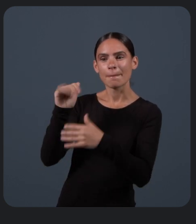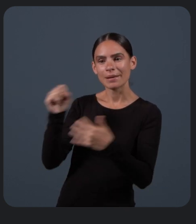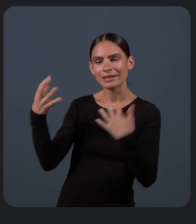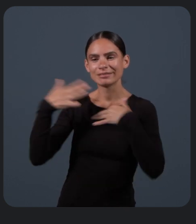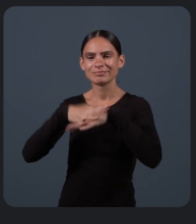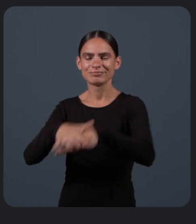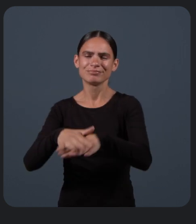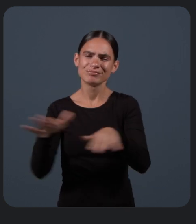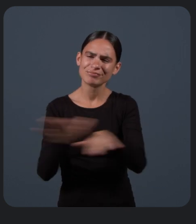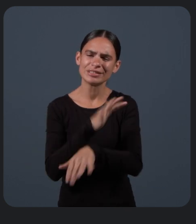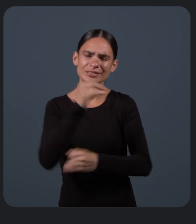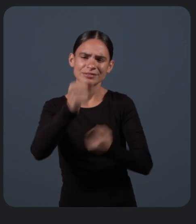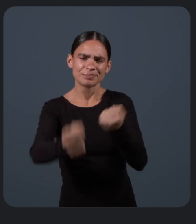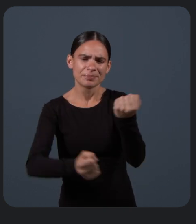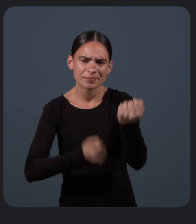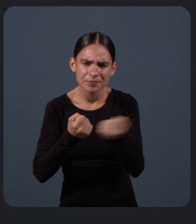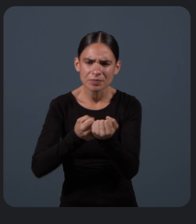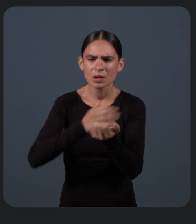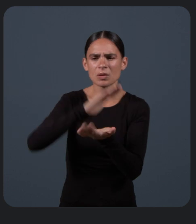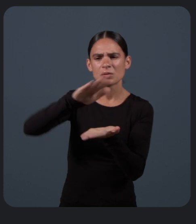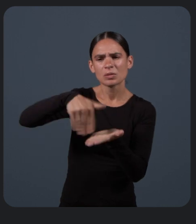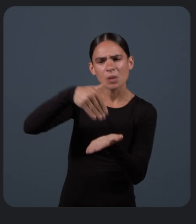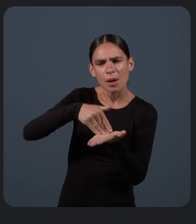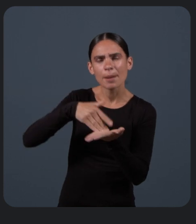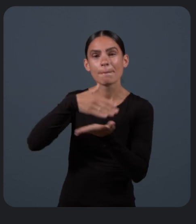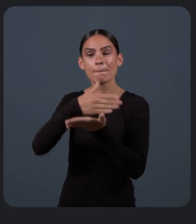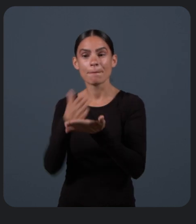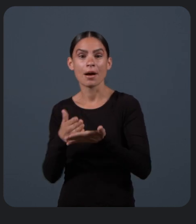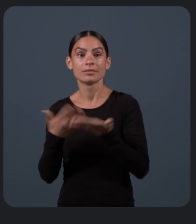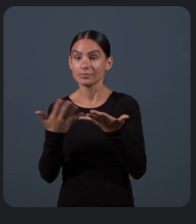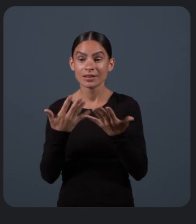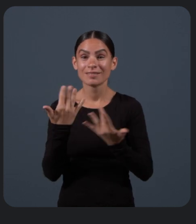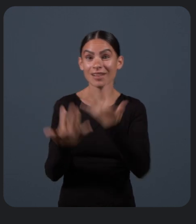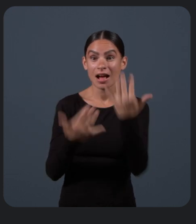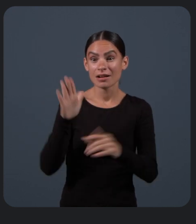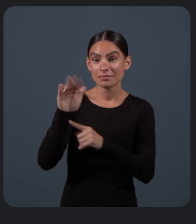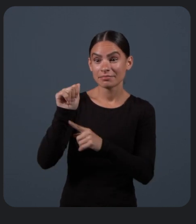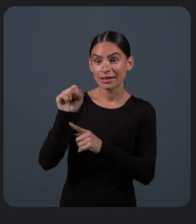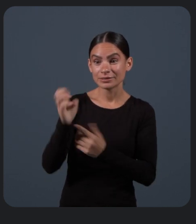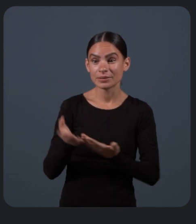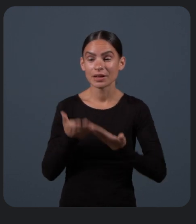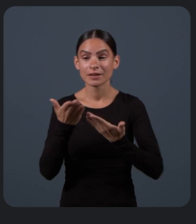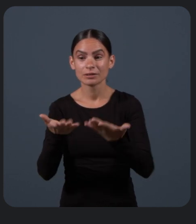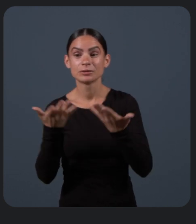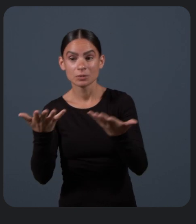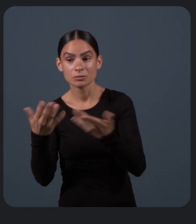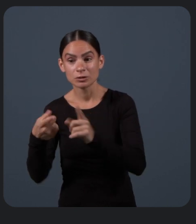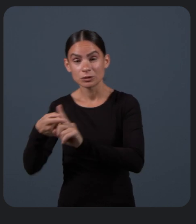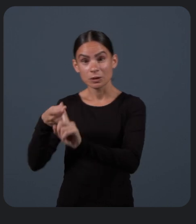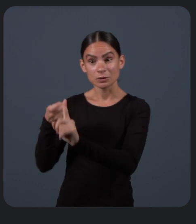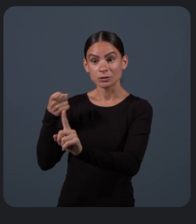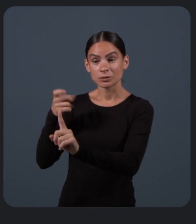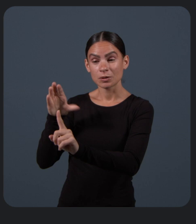part of the Firebase offering. So we're moving the source code and the documentation into the main Firebase repo and site,